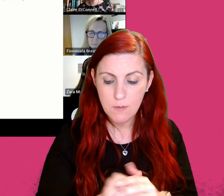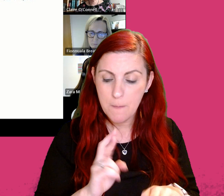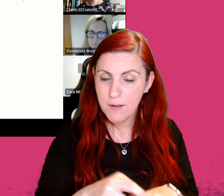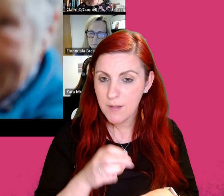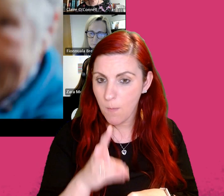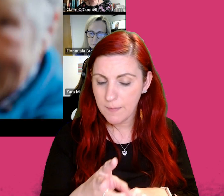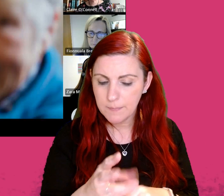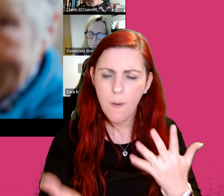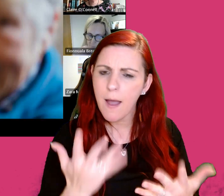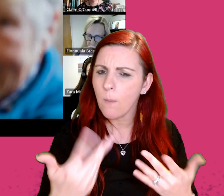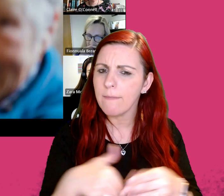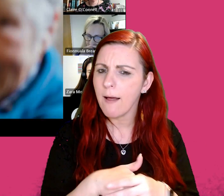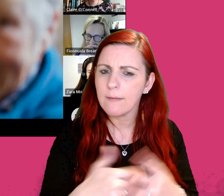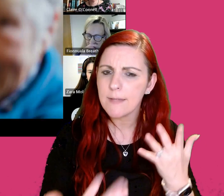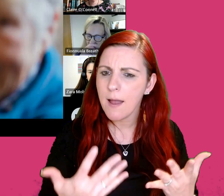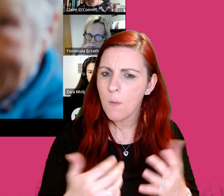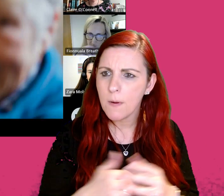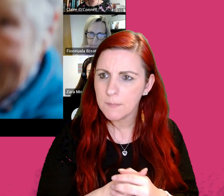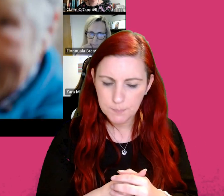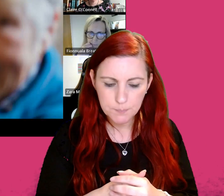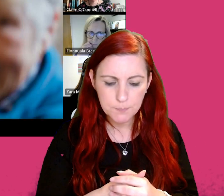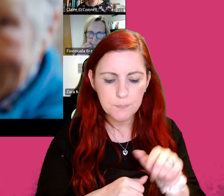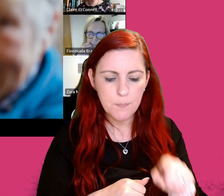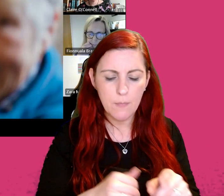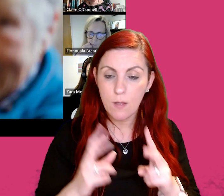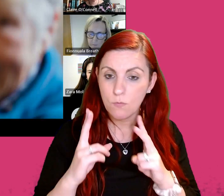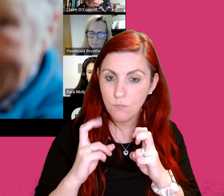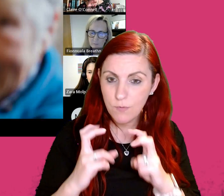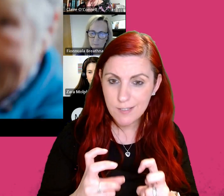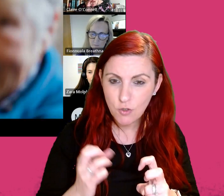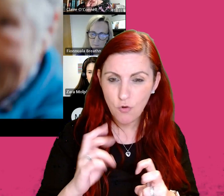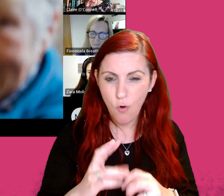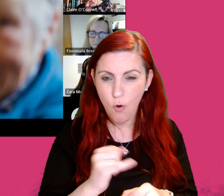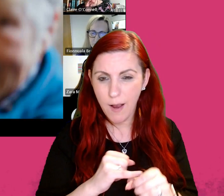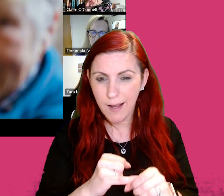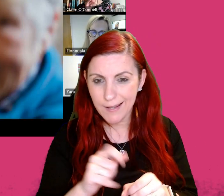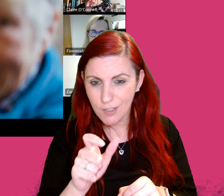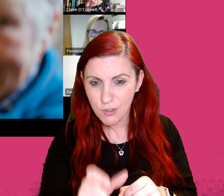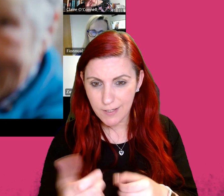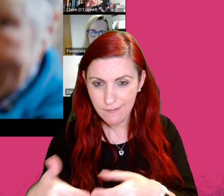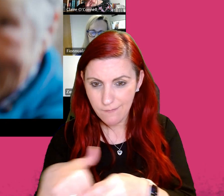get involved so if it's a researcher or a clinici looking to get involved kind of say reach out to